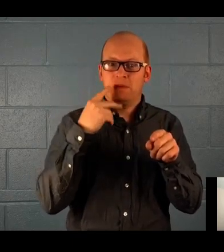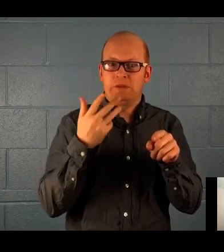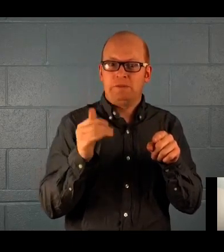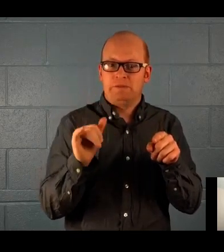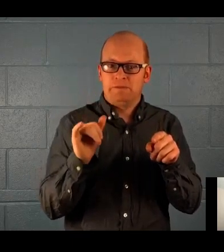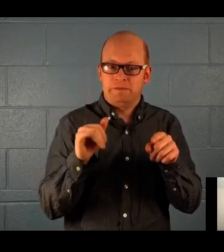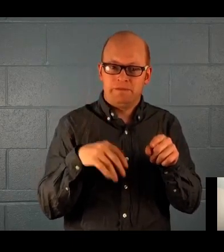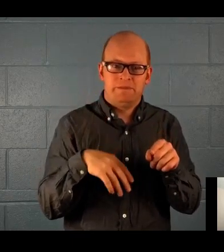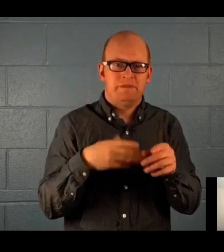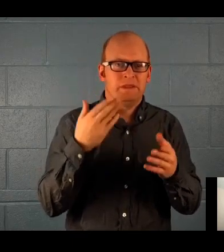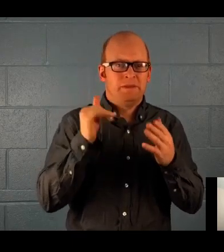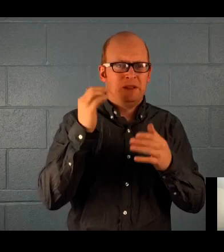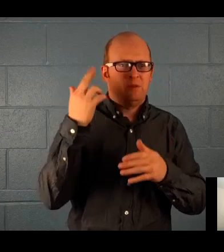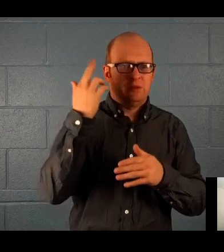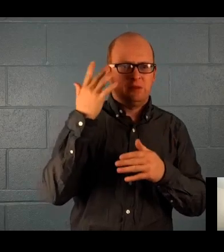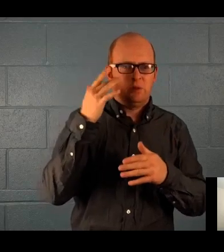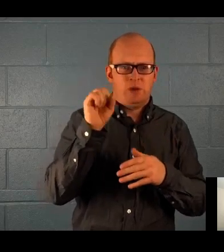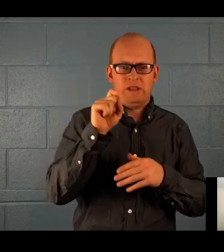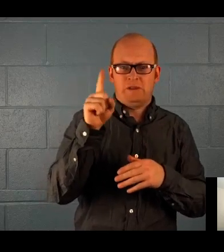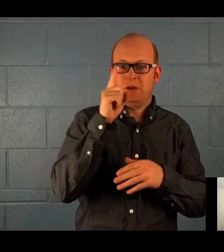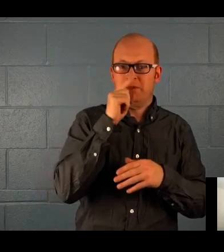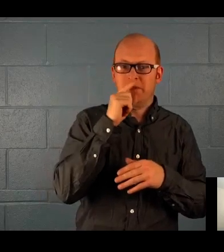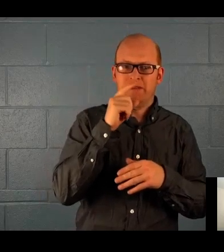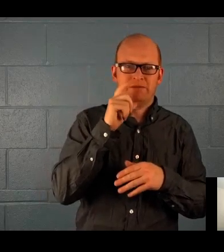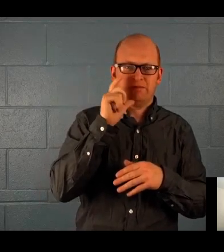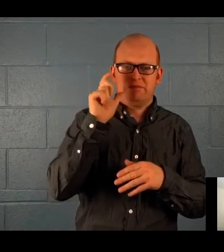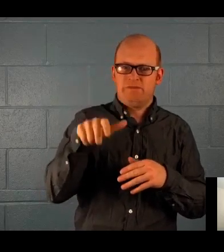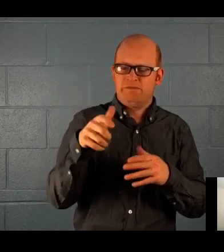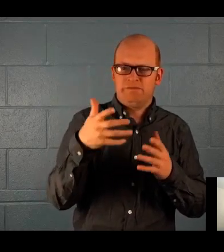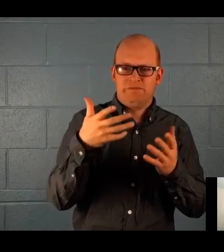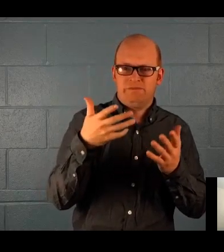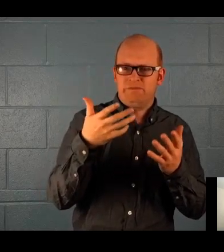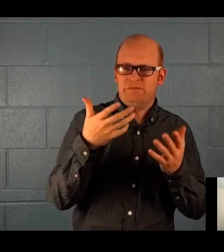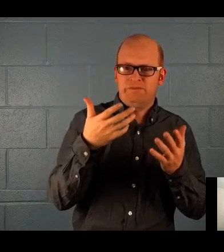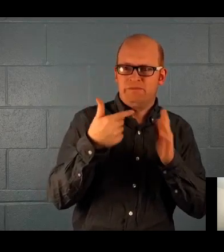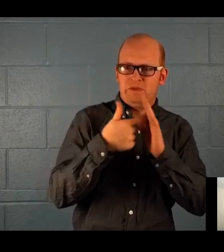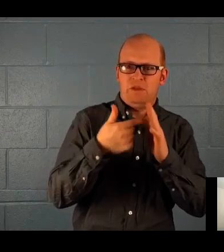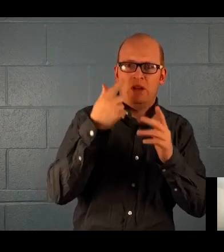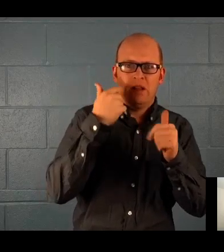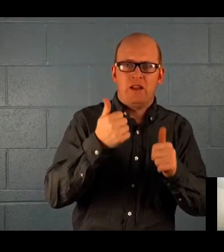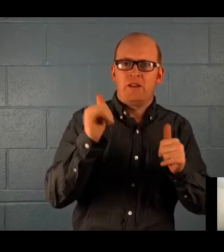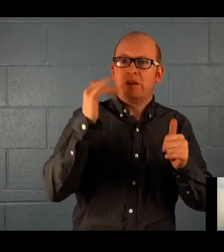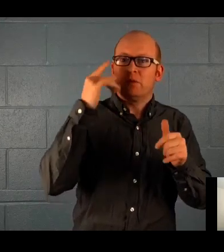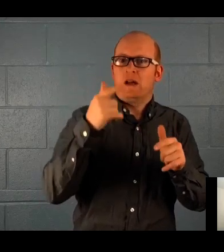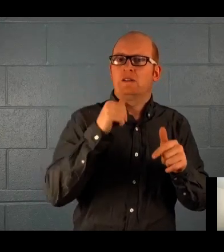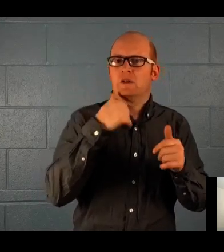And this may be the reason why the shaker 1 mouse does not exhibit degeneration of its retina,